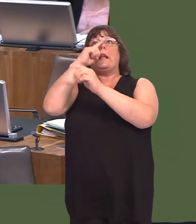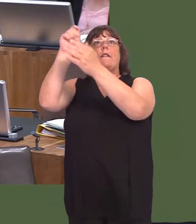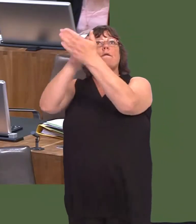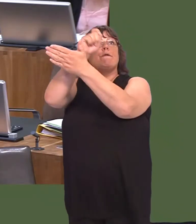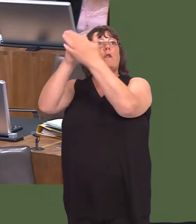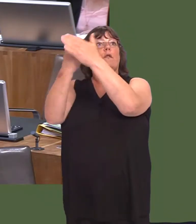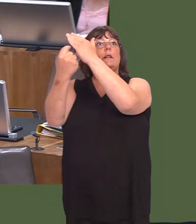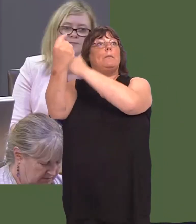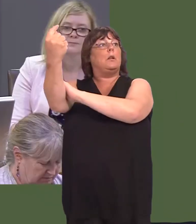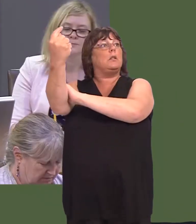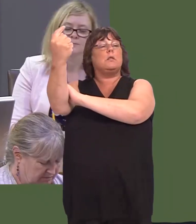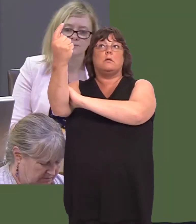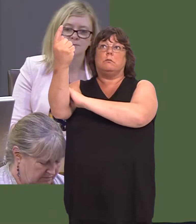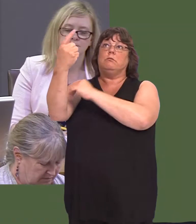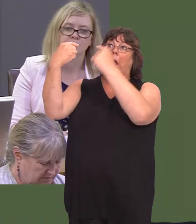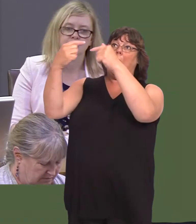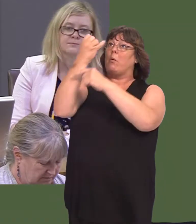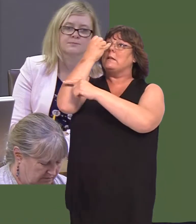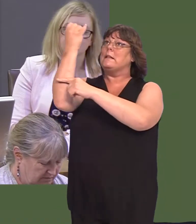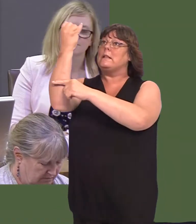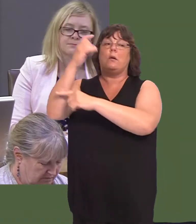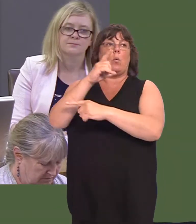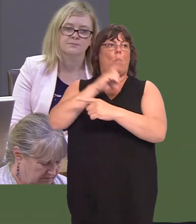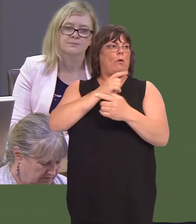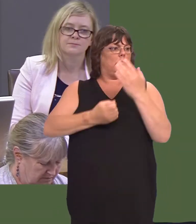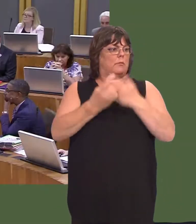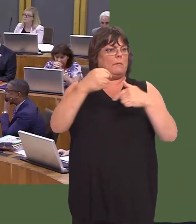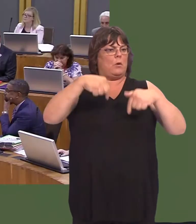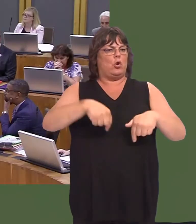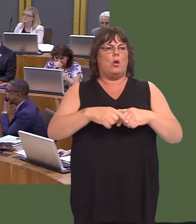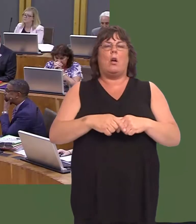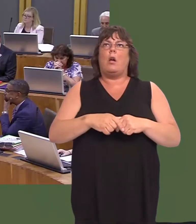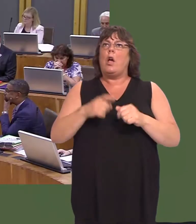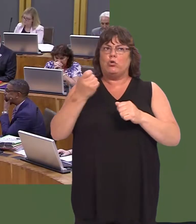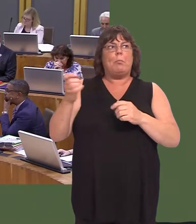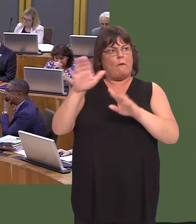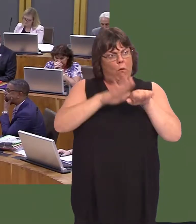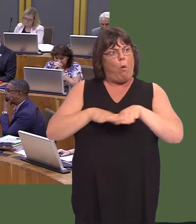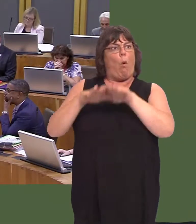across every election, put bluntly. Thereís no rational for doing it for one vote, but not for others.